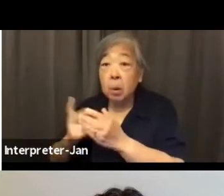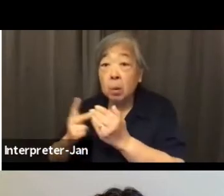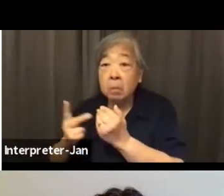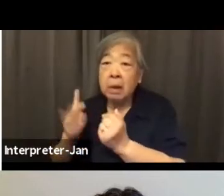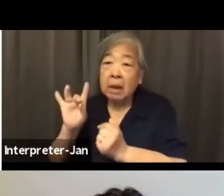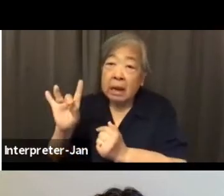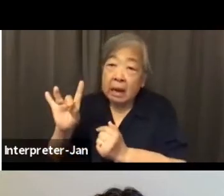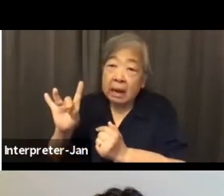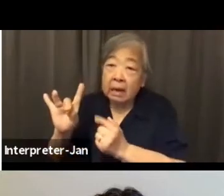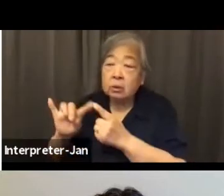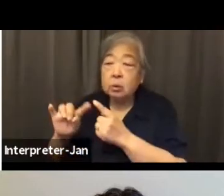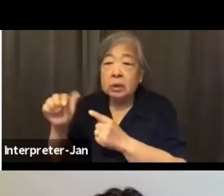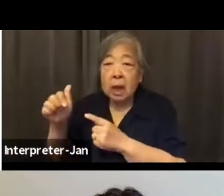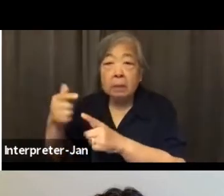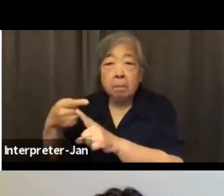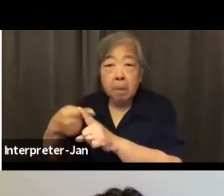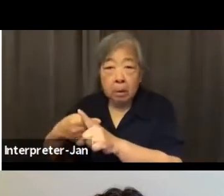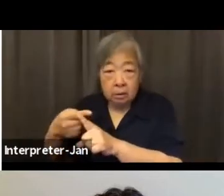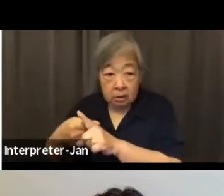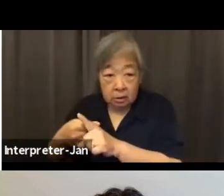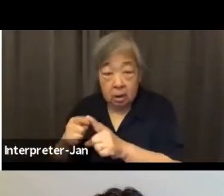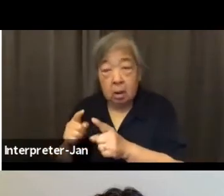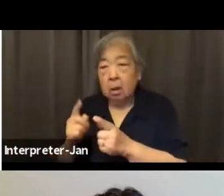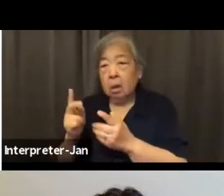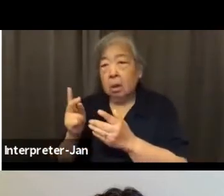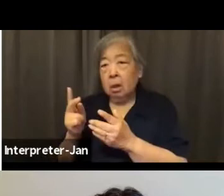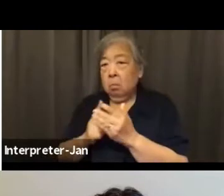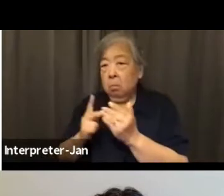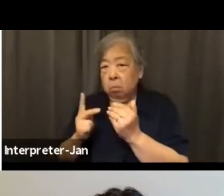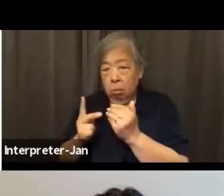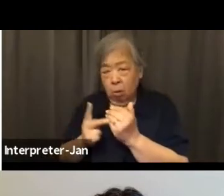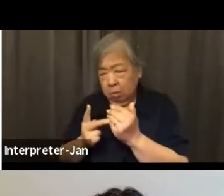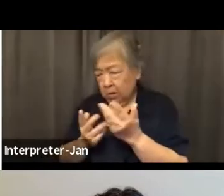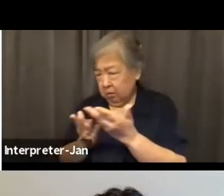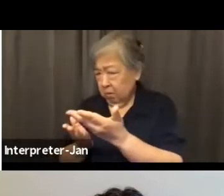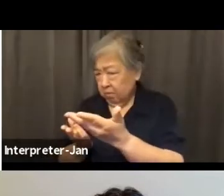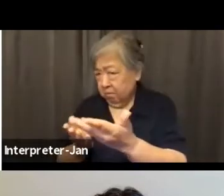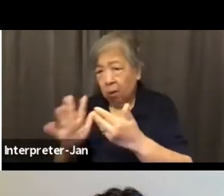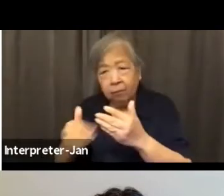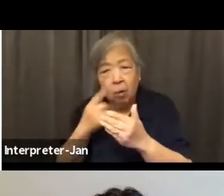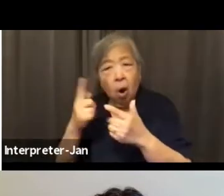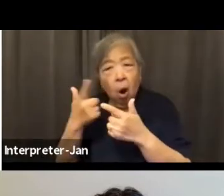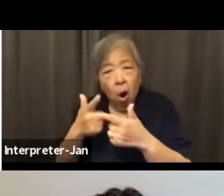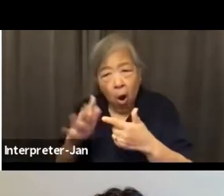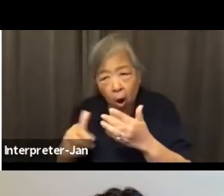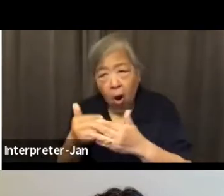These programs are in all of the NSLI-Y languages and for all levels of experience including